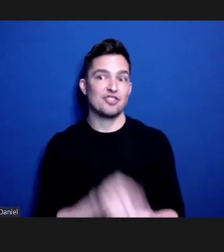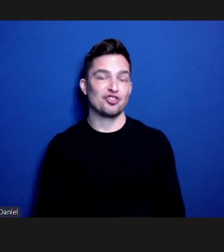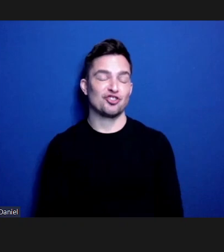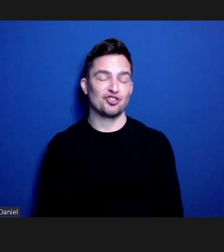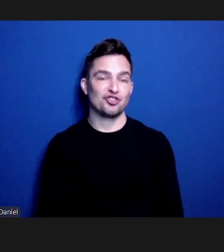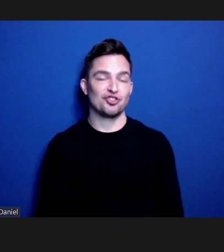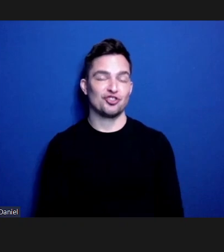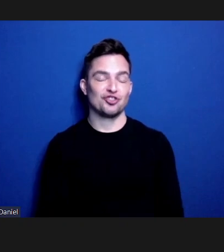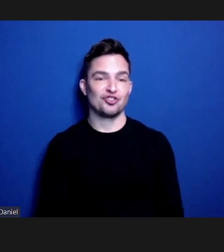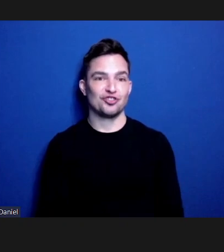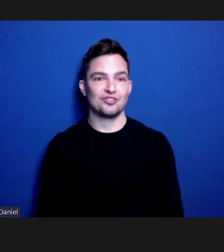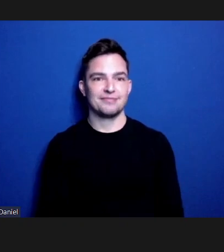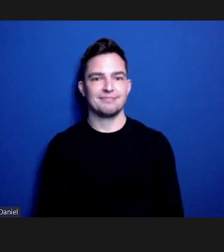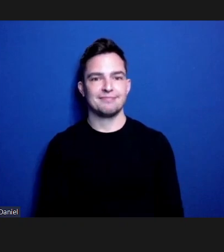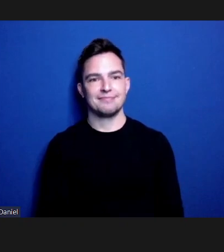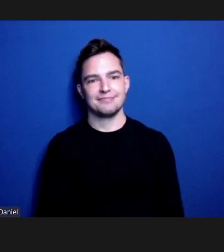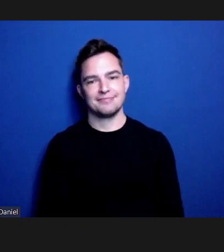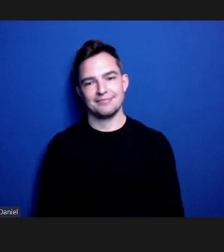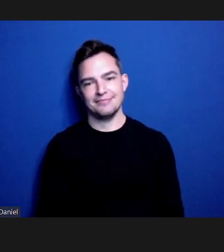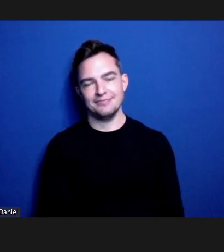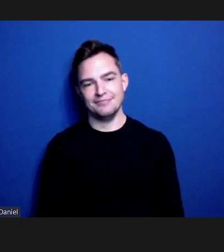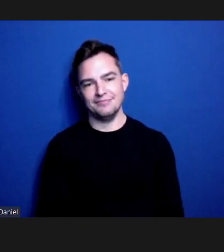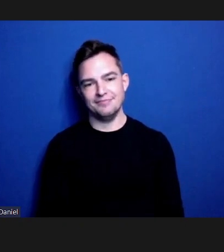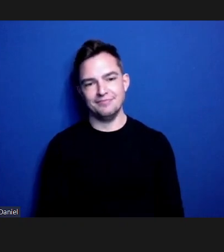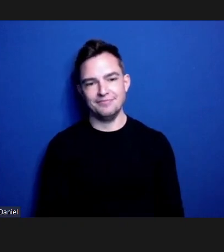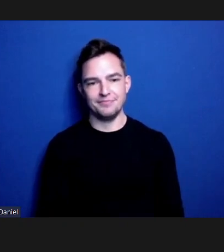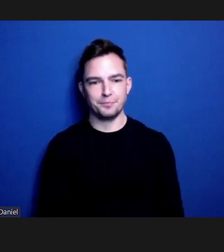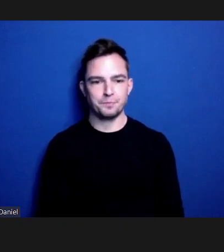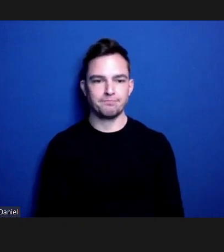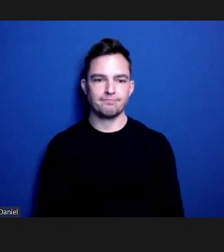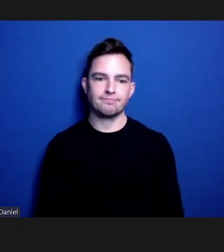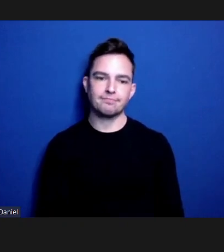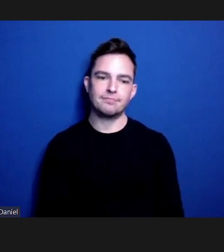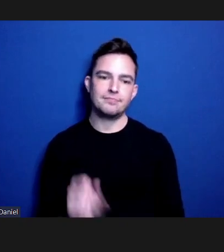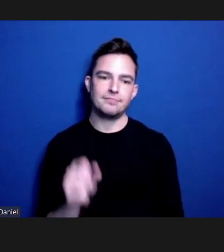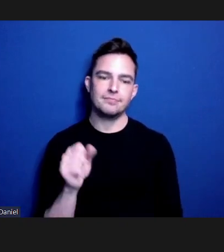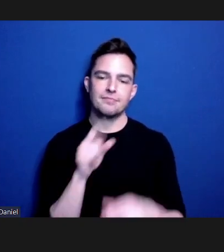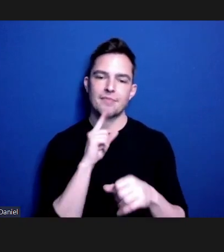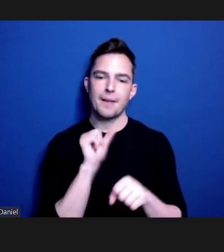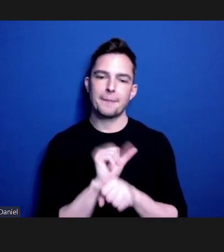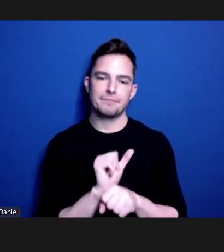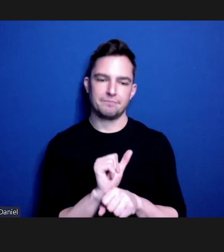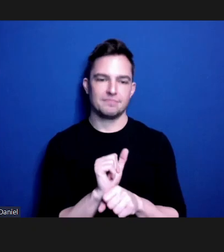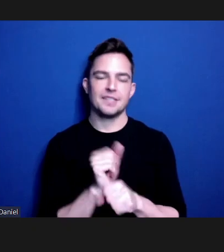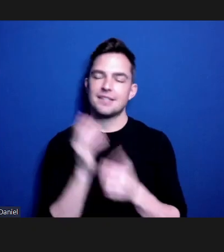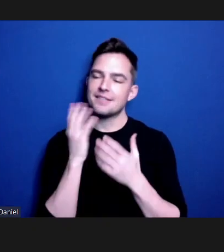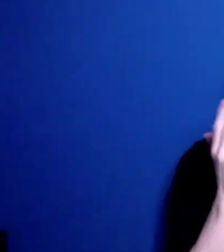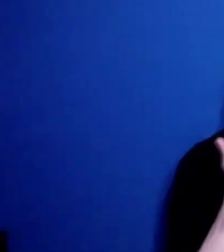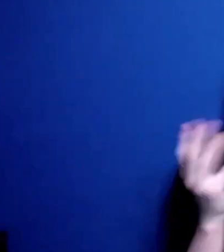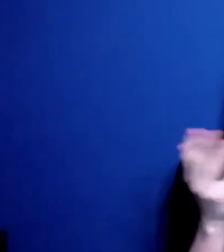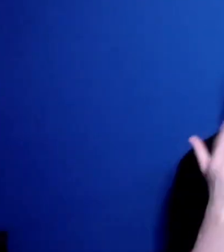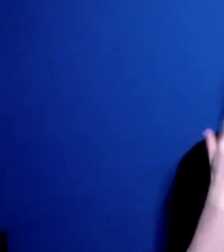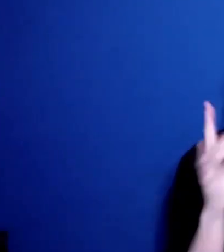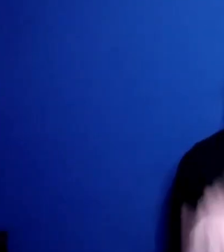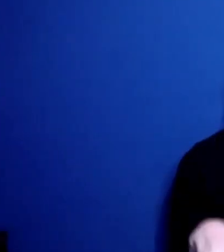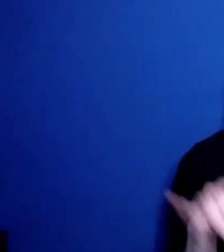Yes, absolutely. Thank you so much for that, Yasmine.